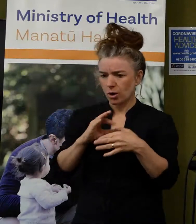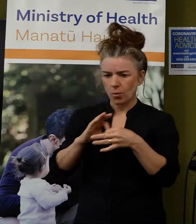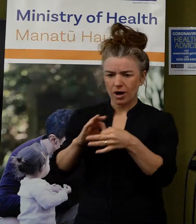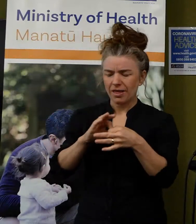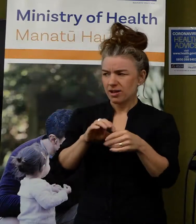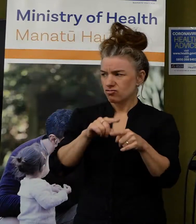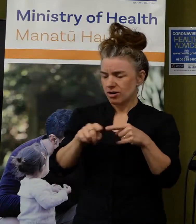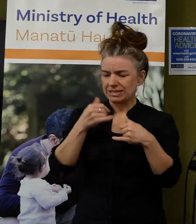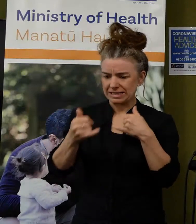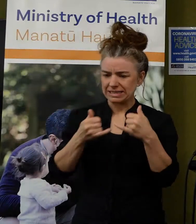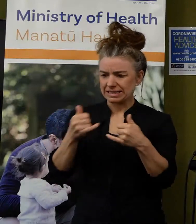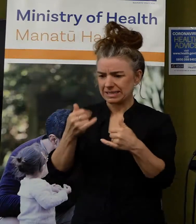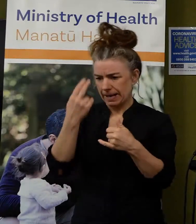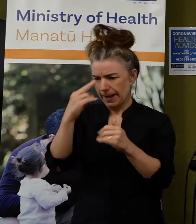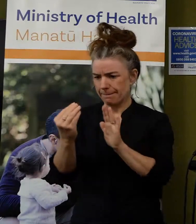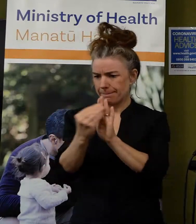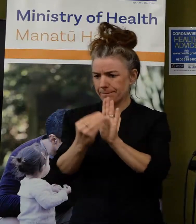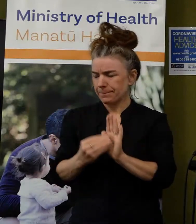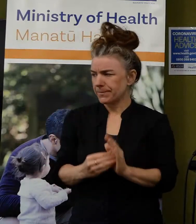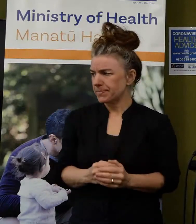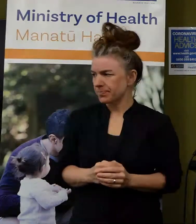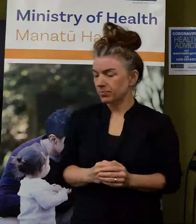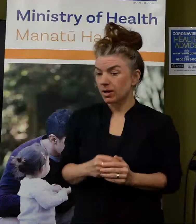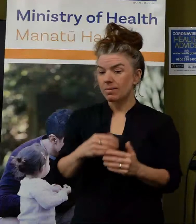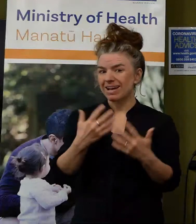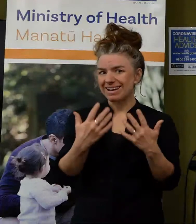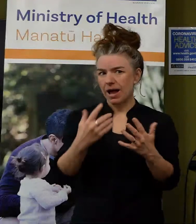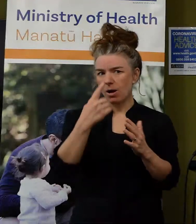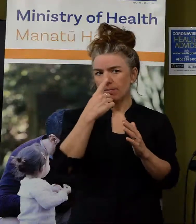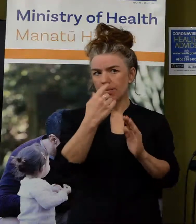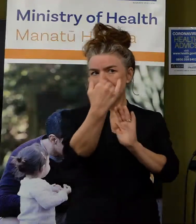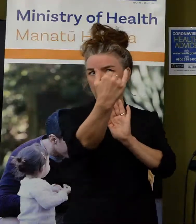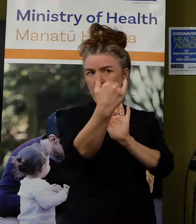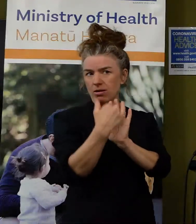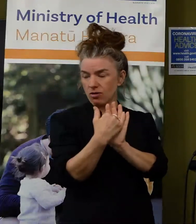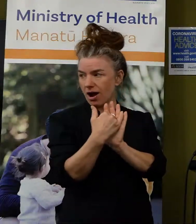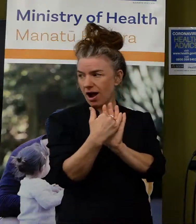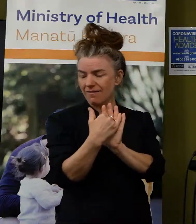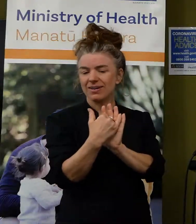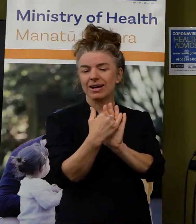But now that we're registering people as they come in through the airport, that will, of course, make it easier